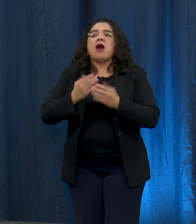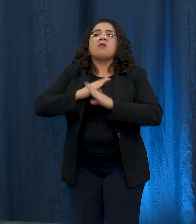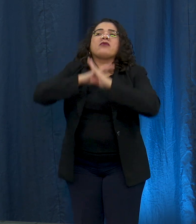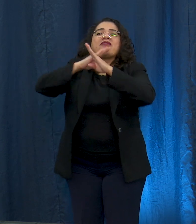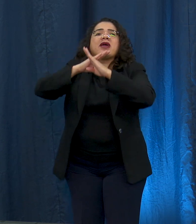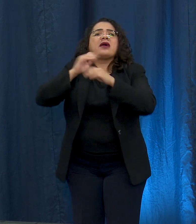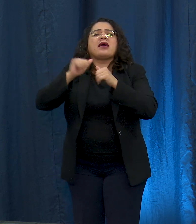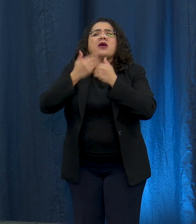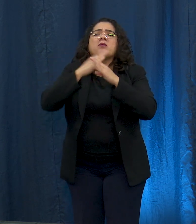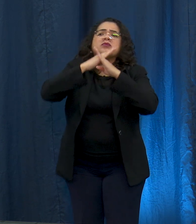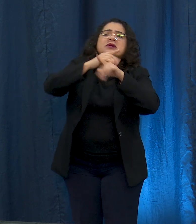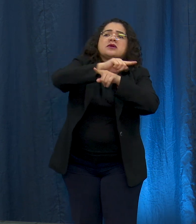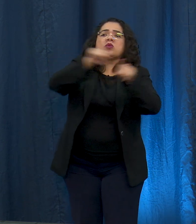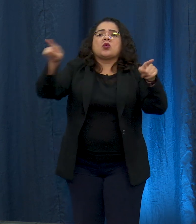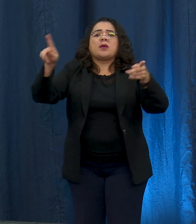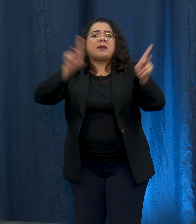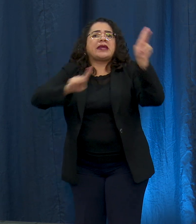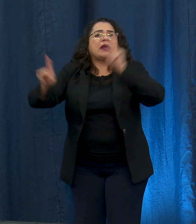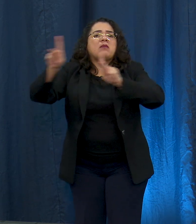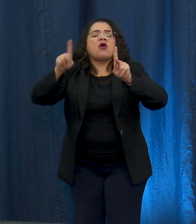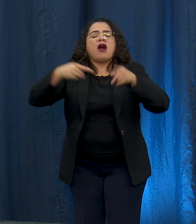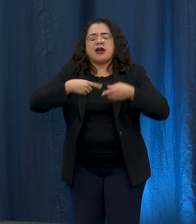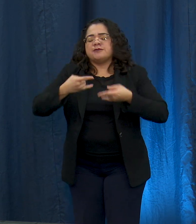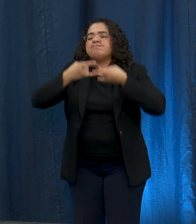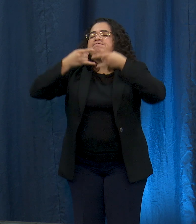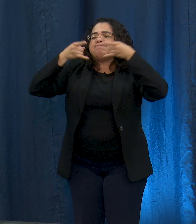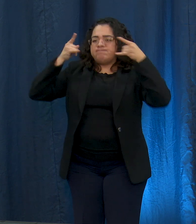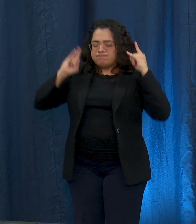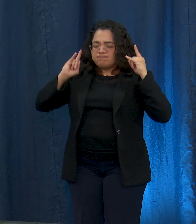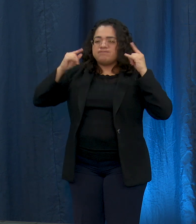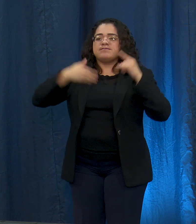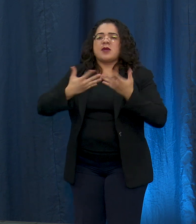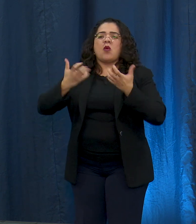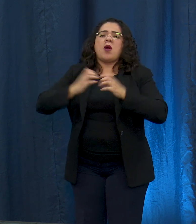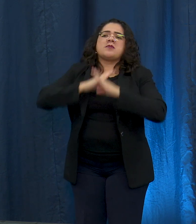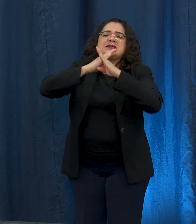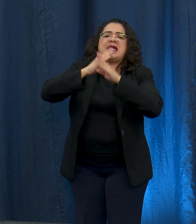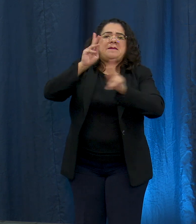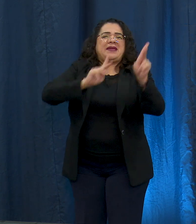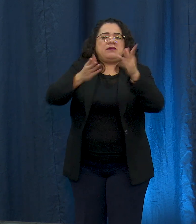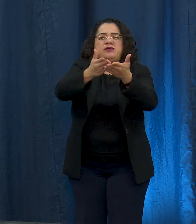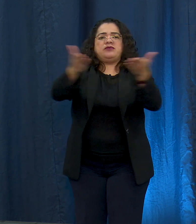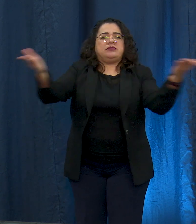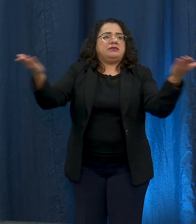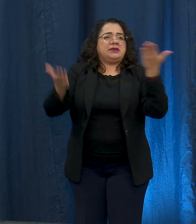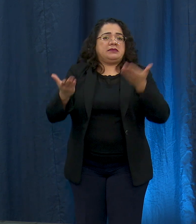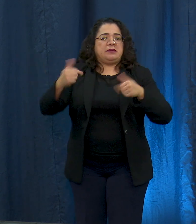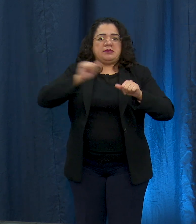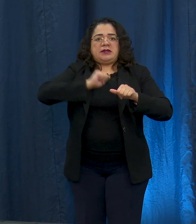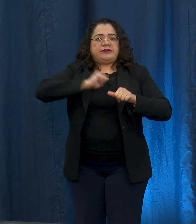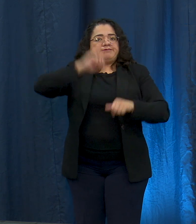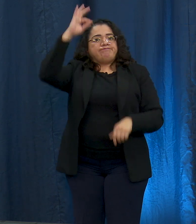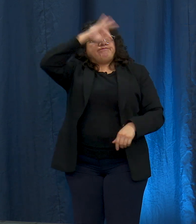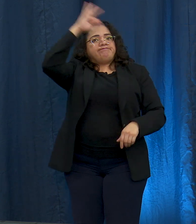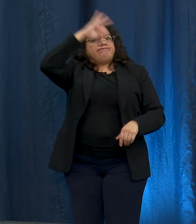really important, it's really to provide that layer of protection and